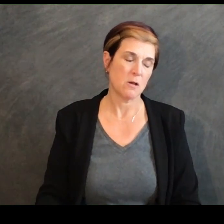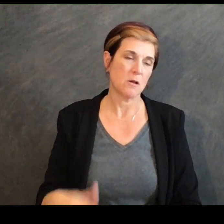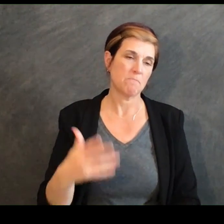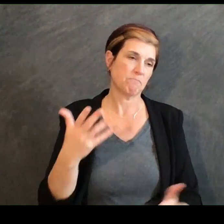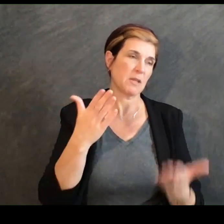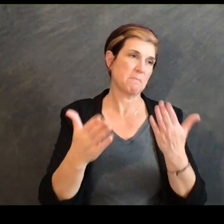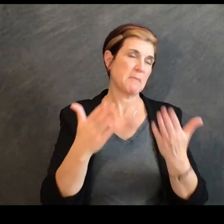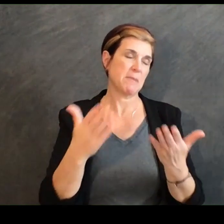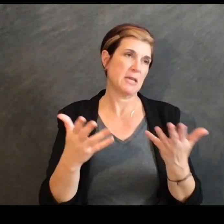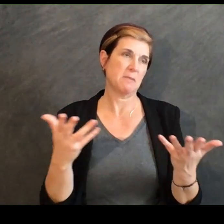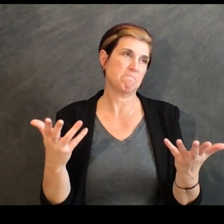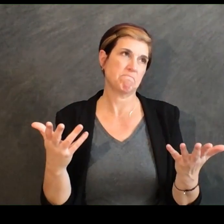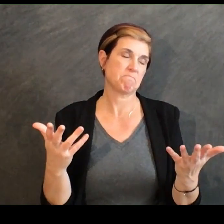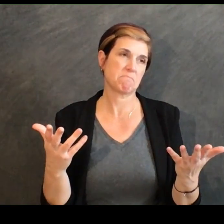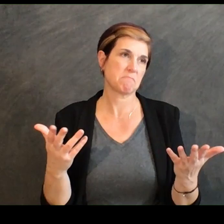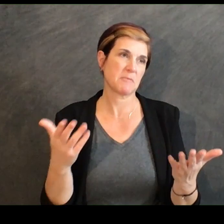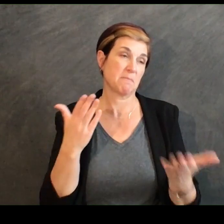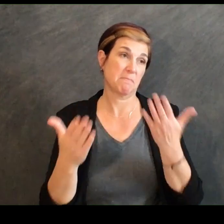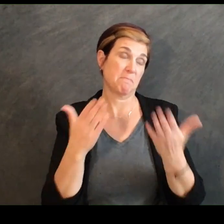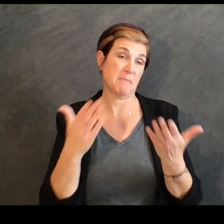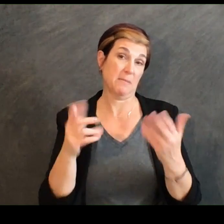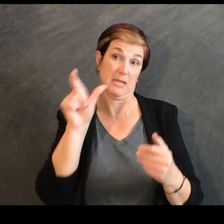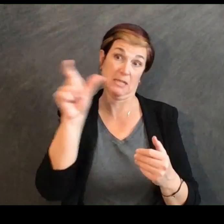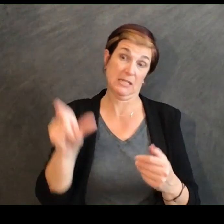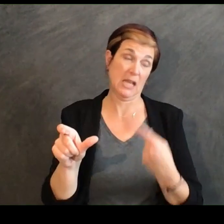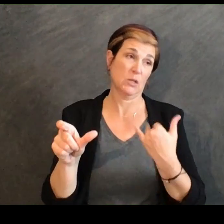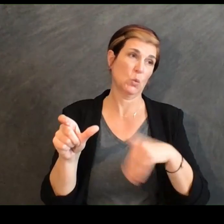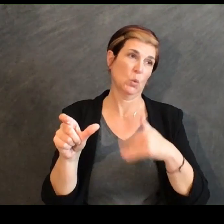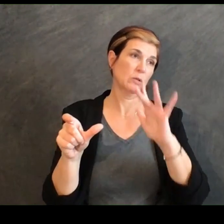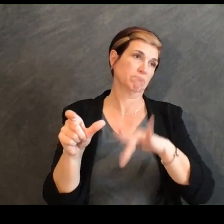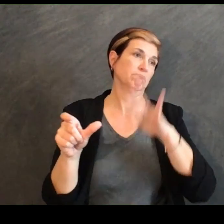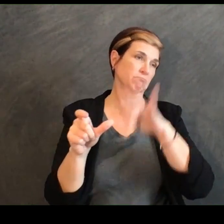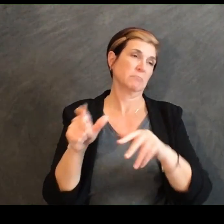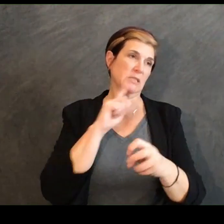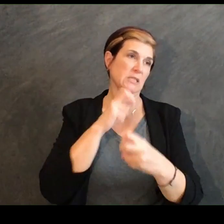speaking the toughest position of all we're in touch with everybody we're in